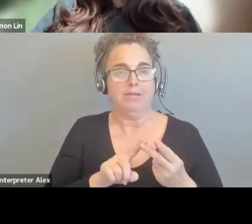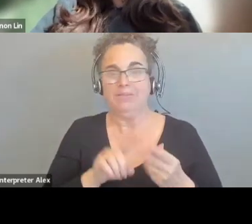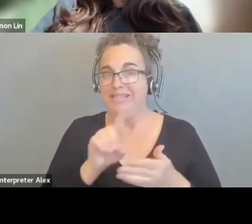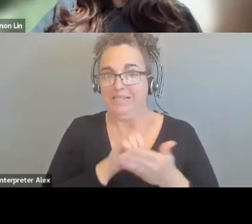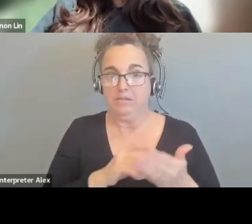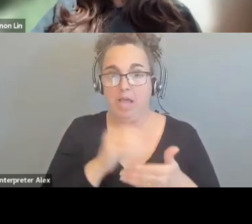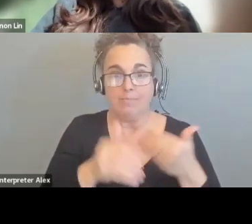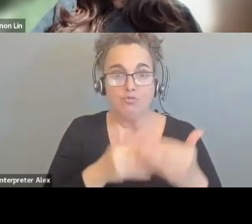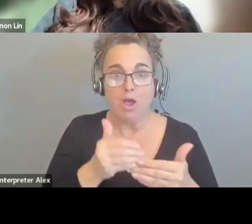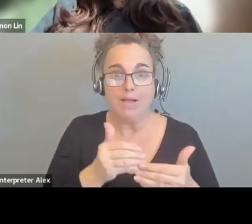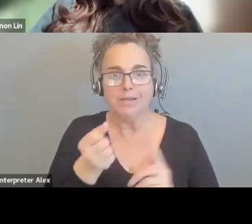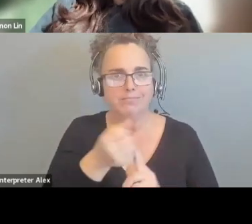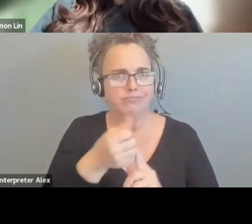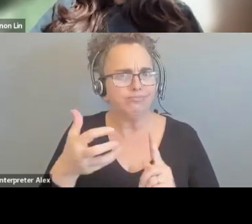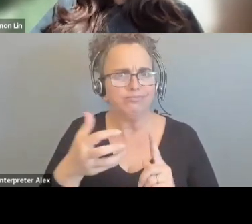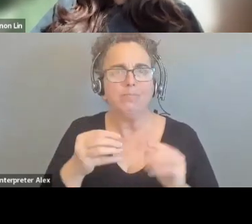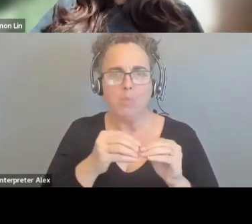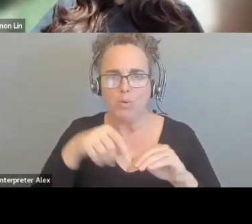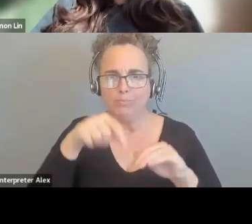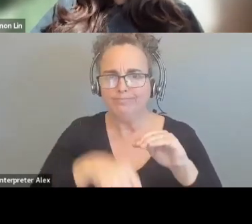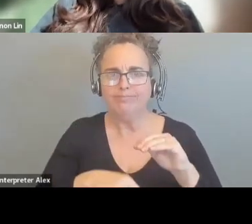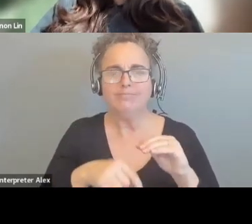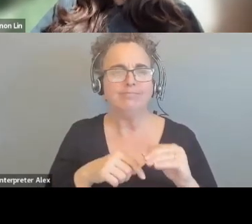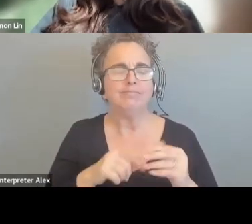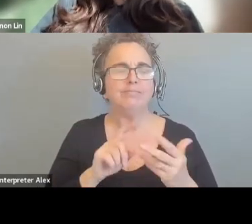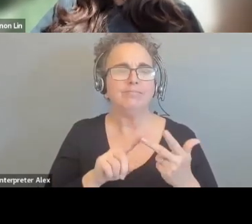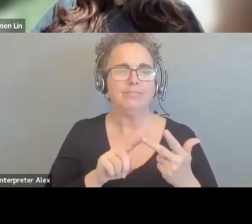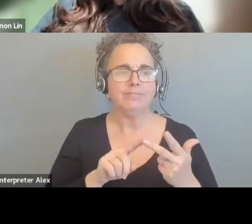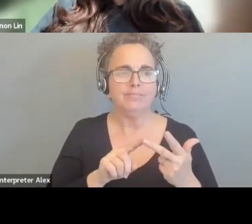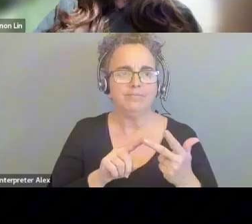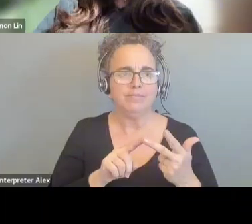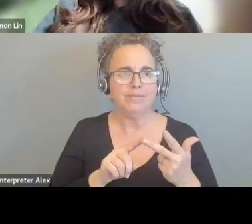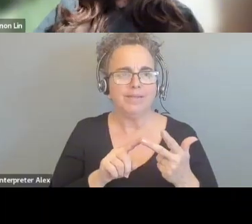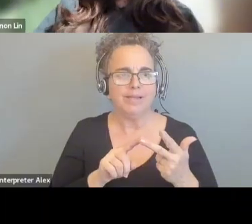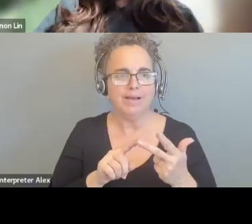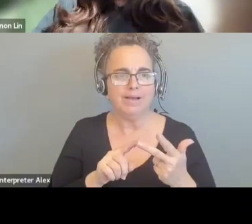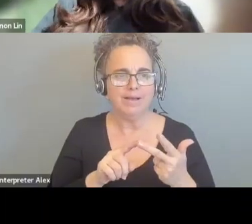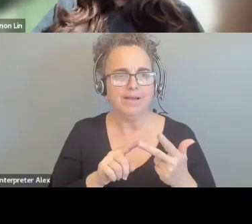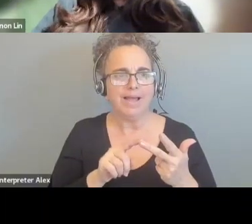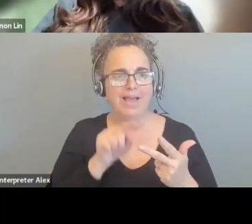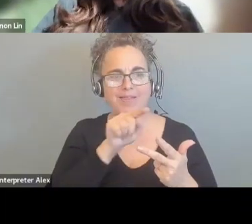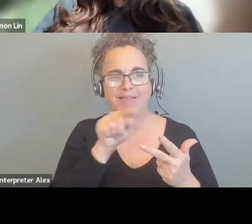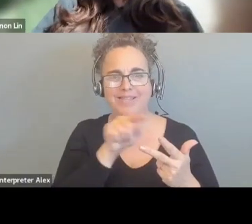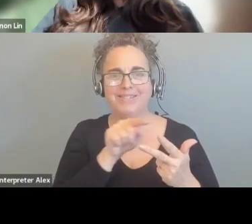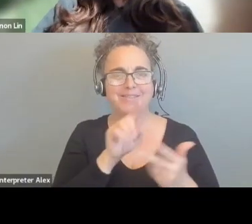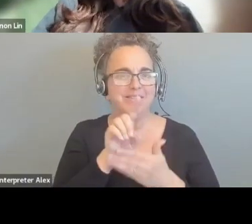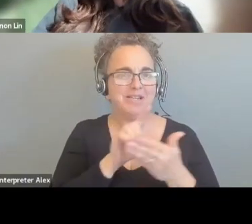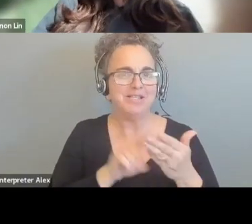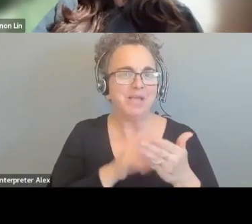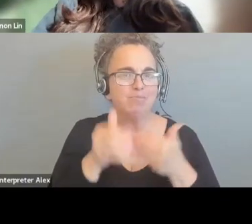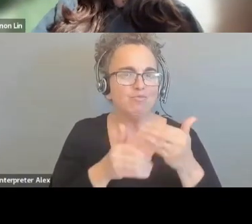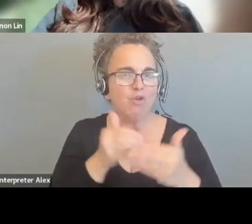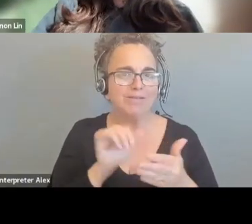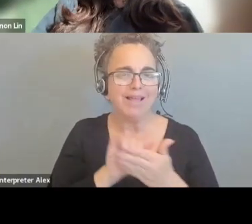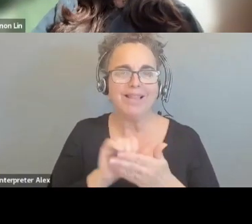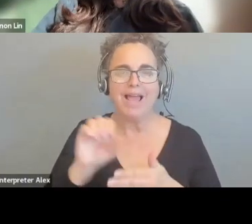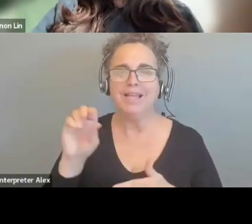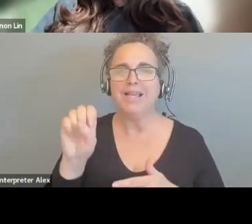that we discussed earlier. And then this is, this is the design process that Savaas talked about in the timeline.